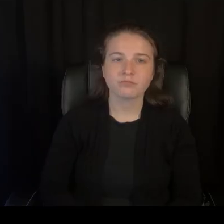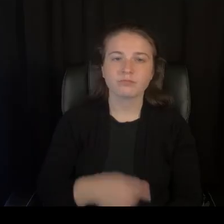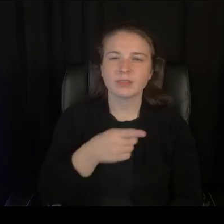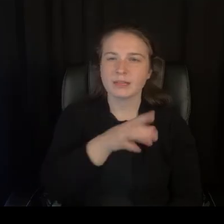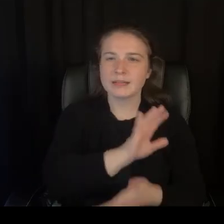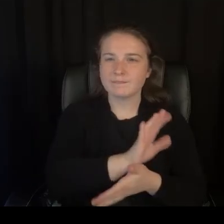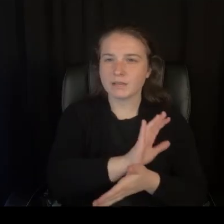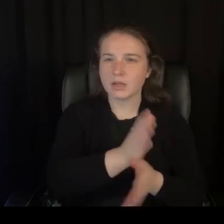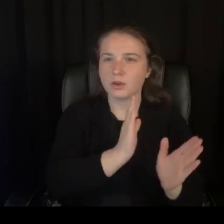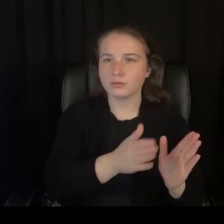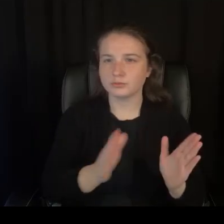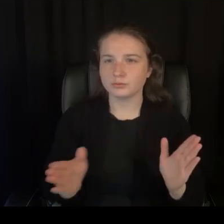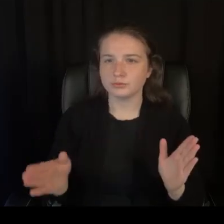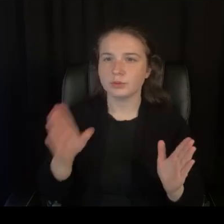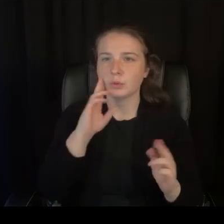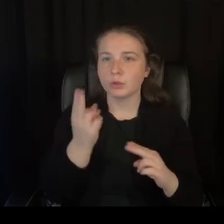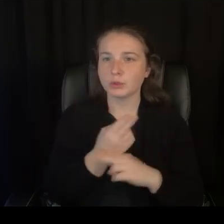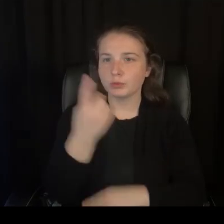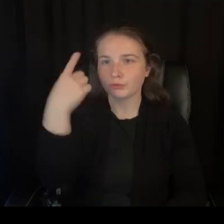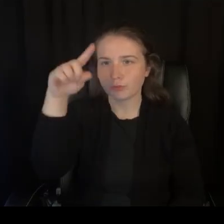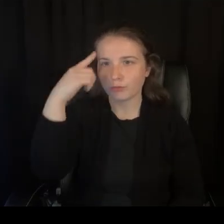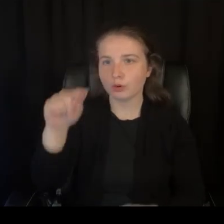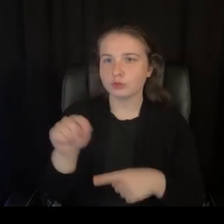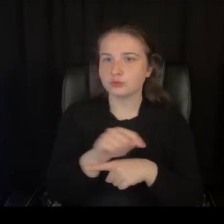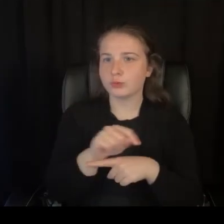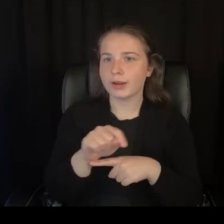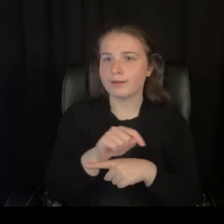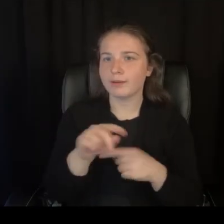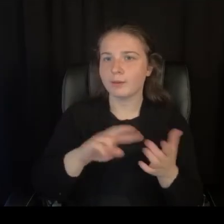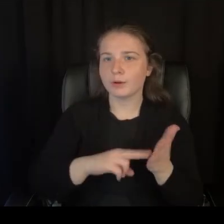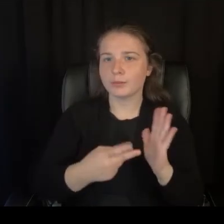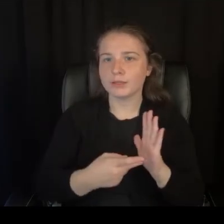The videos in this series may be used as a training tool to support school